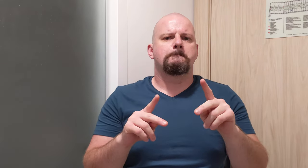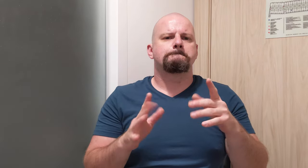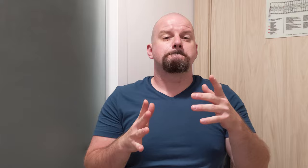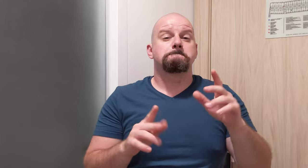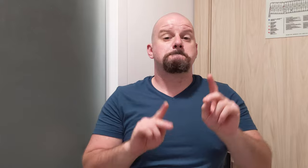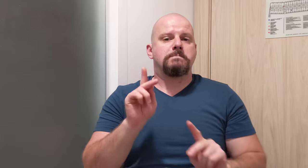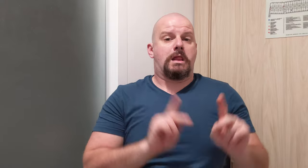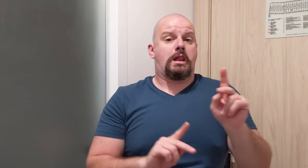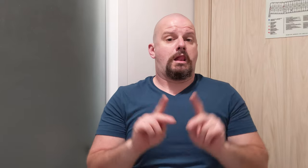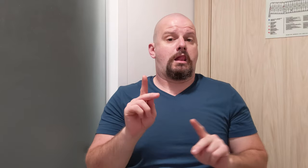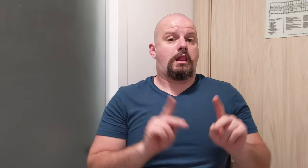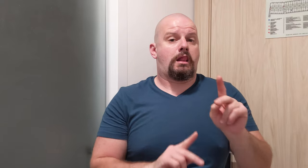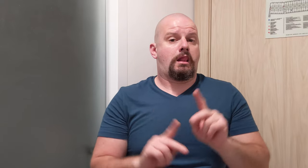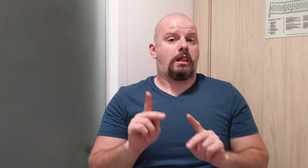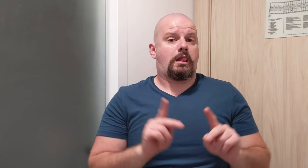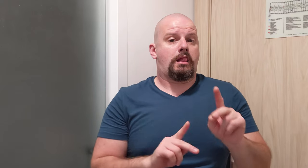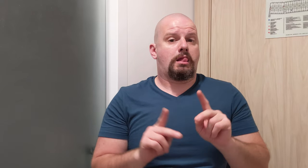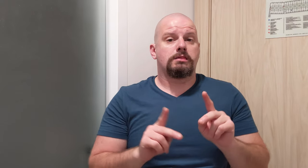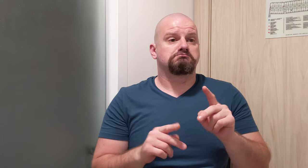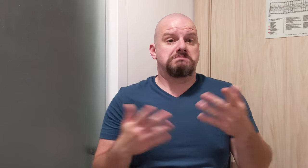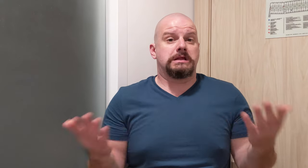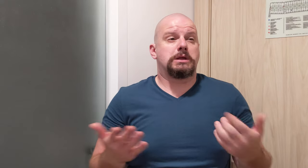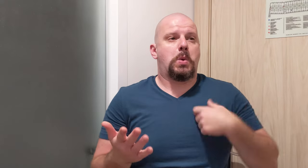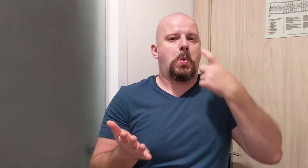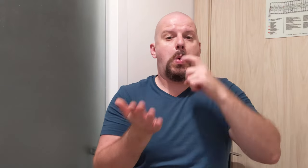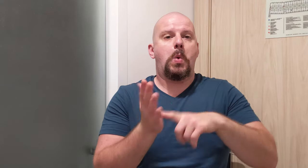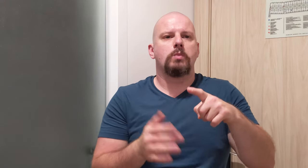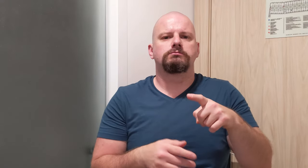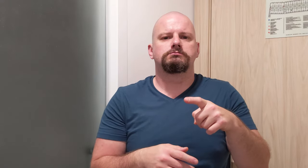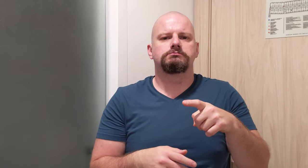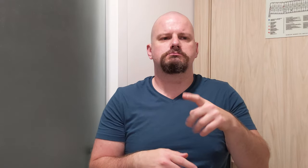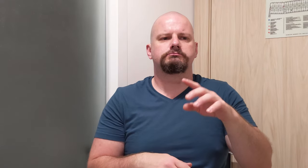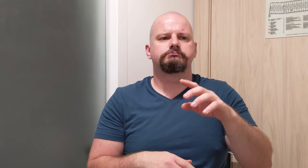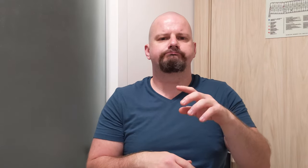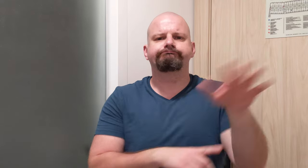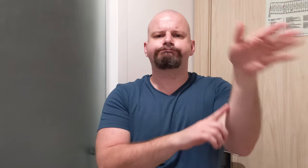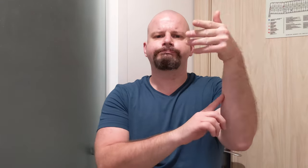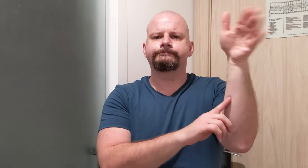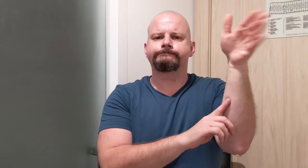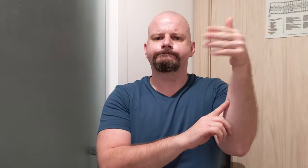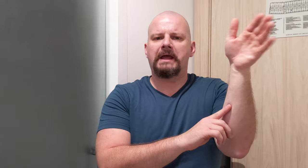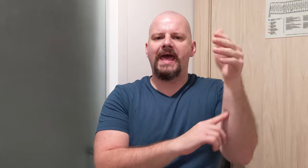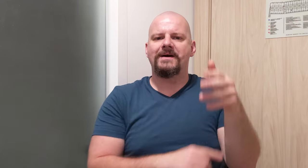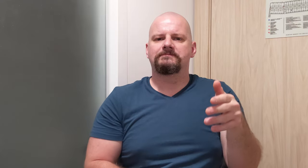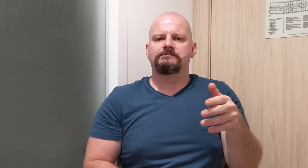So far I have been noticing that people are waving their flags here...